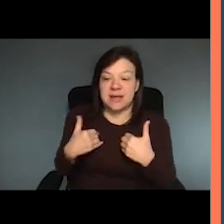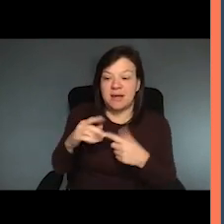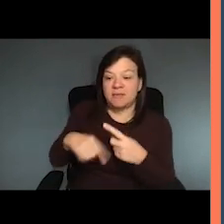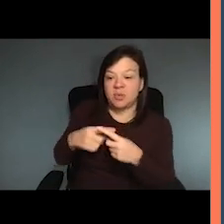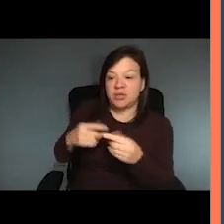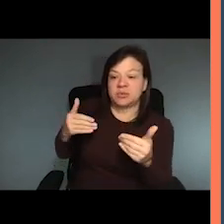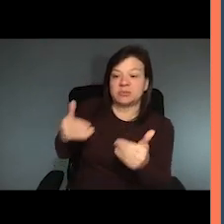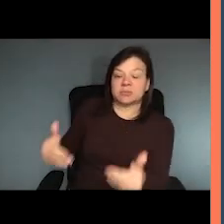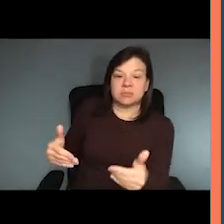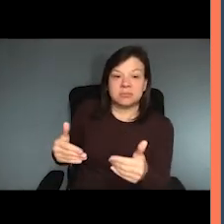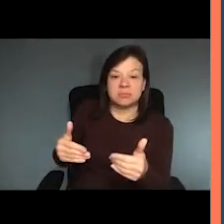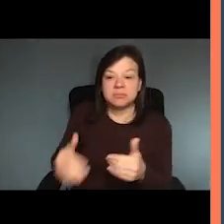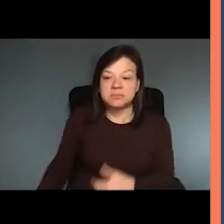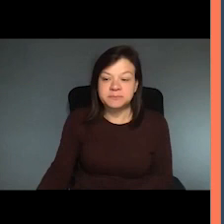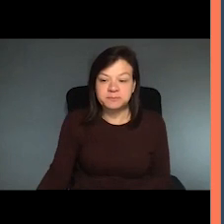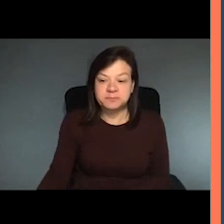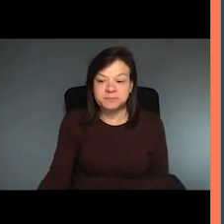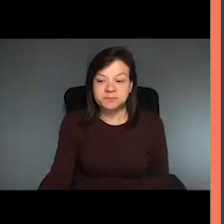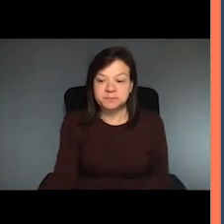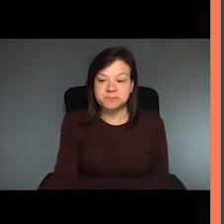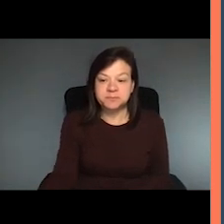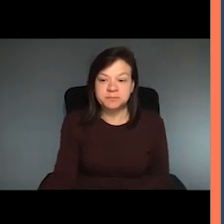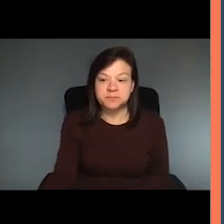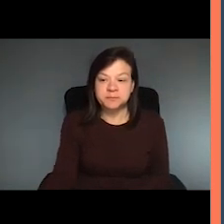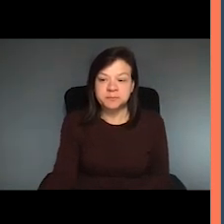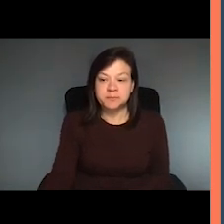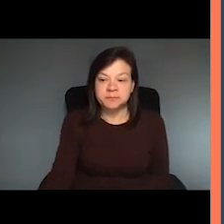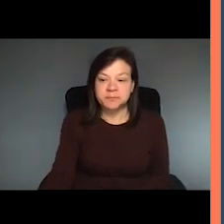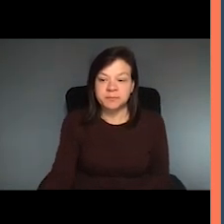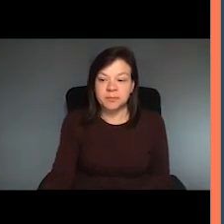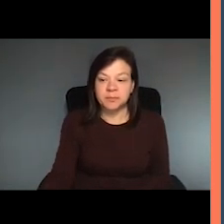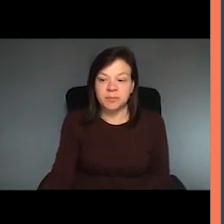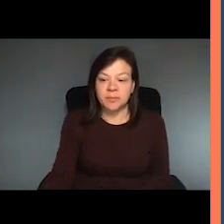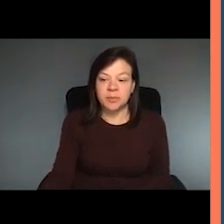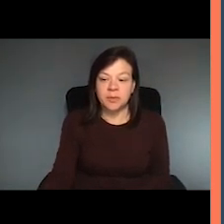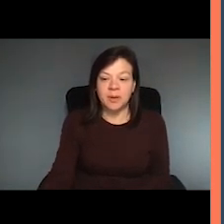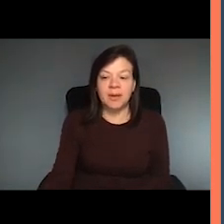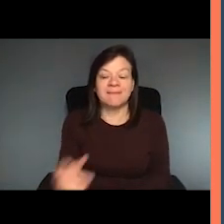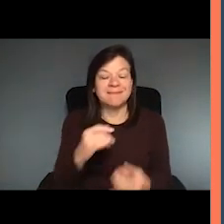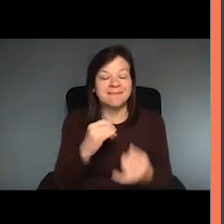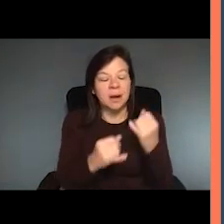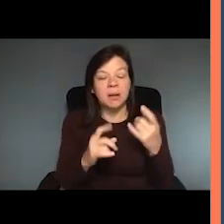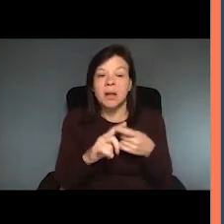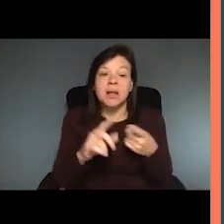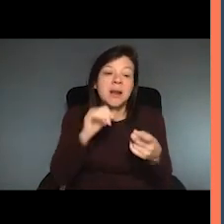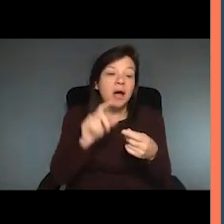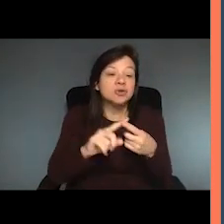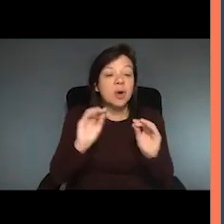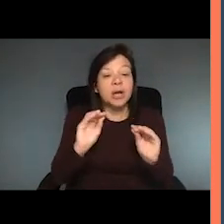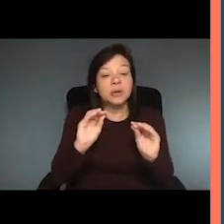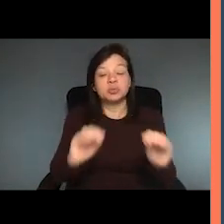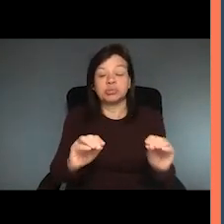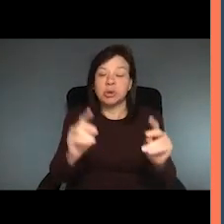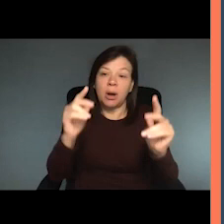AND FINALLY, JUST NOT TRYING TO PROMOTE A PATCHWORK SOLUTION FOR SOLVING THIS ISSUE.